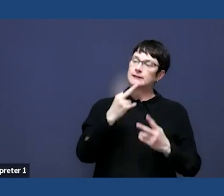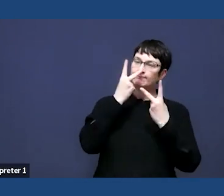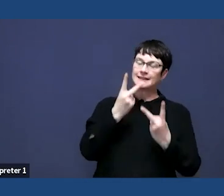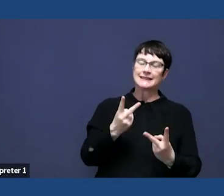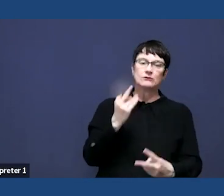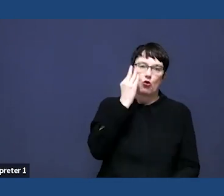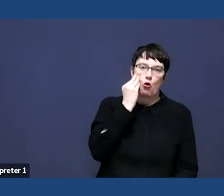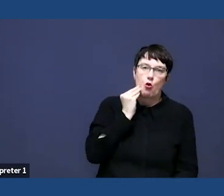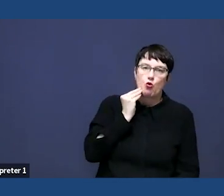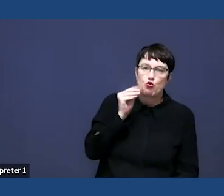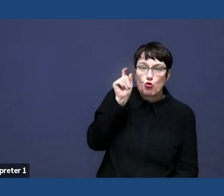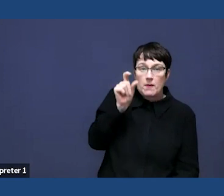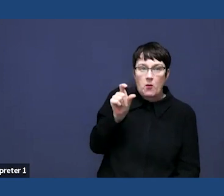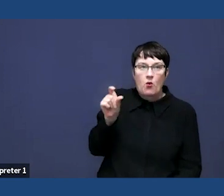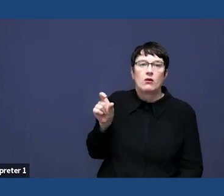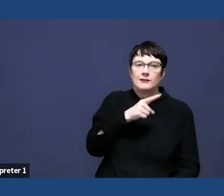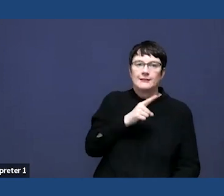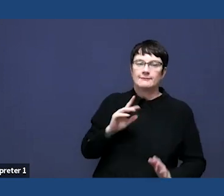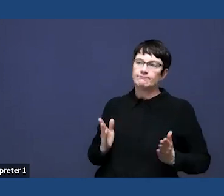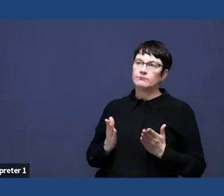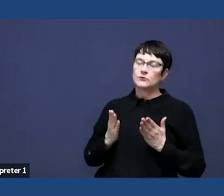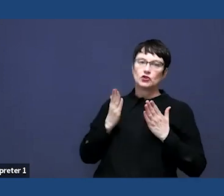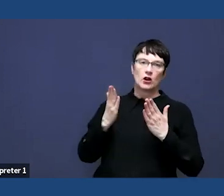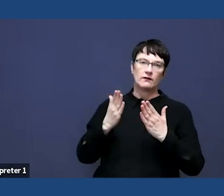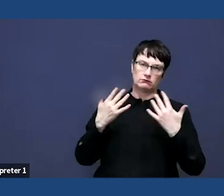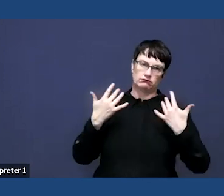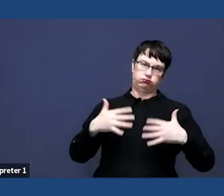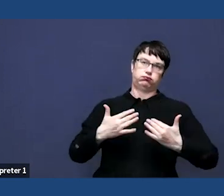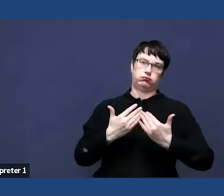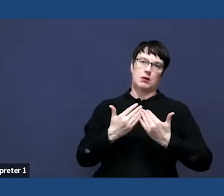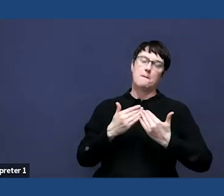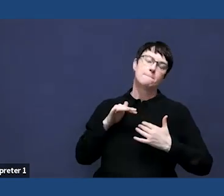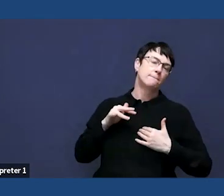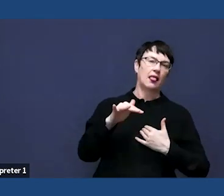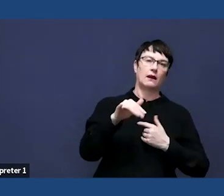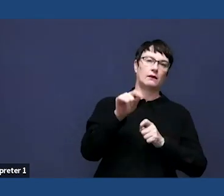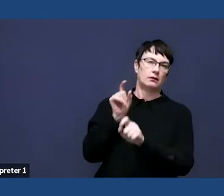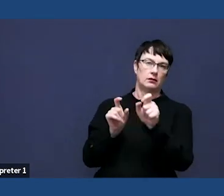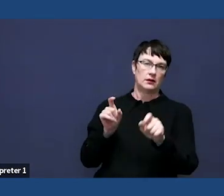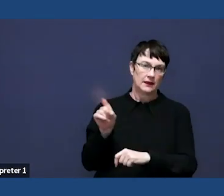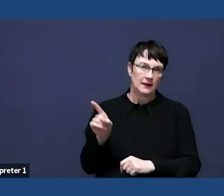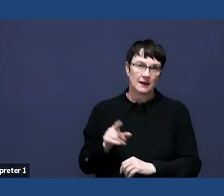that gap is. To take a step back before I address France's question directly.